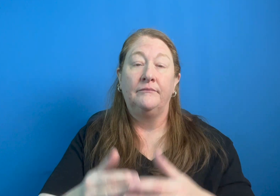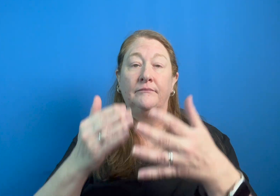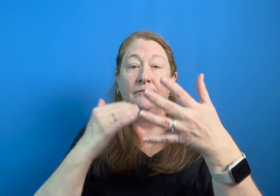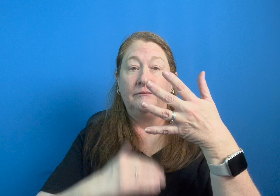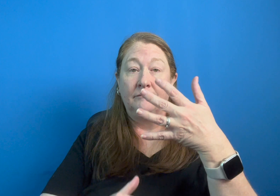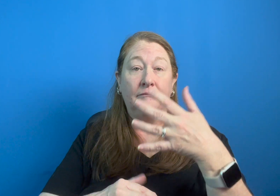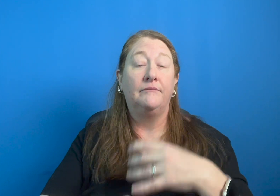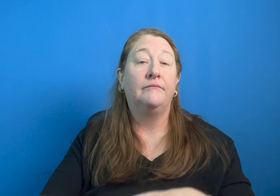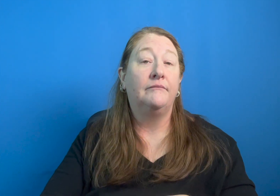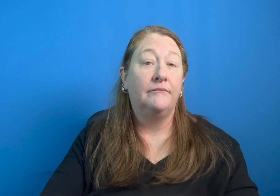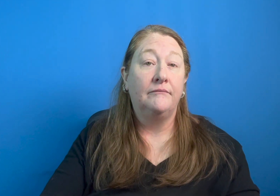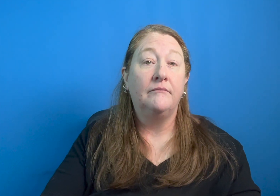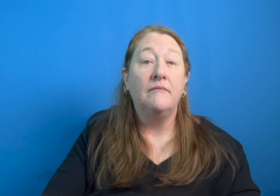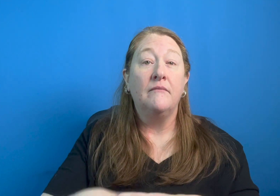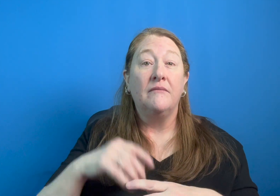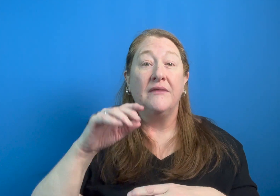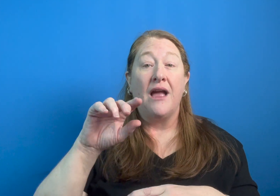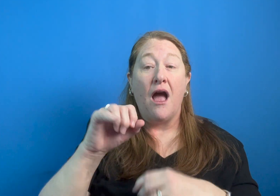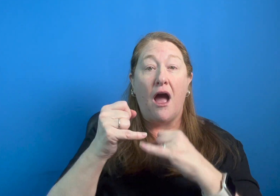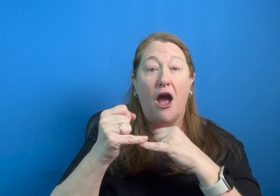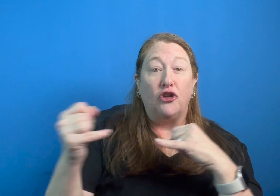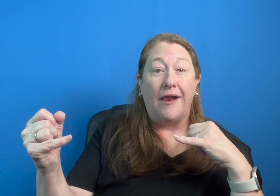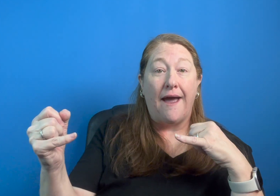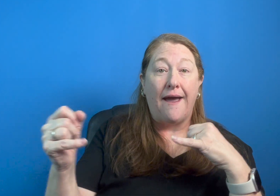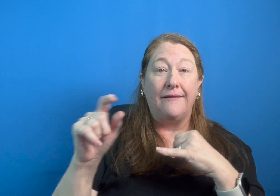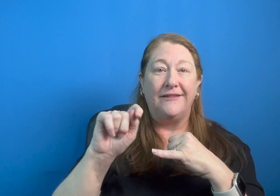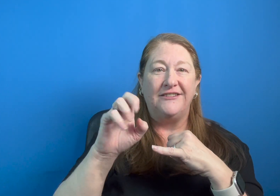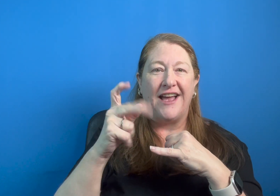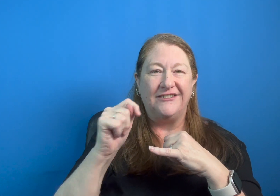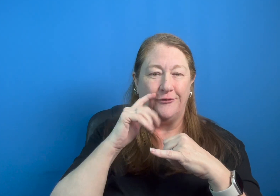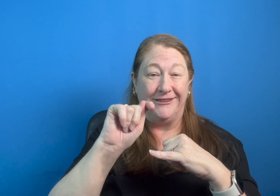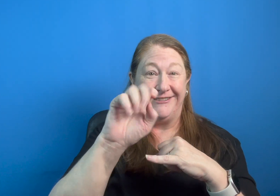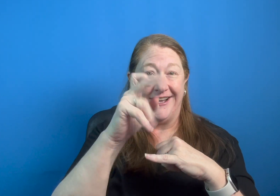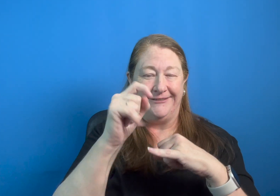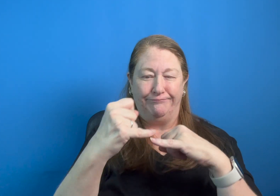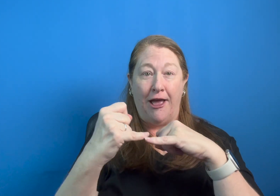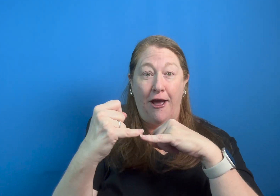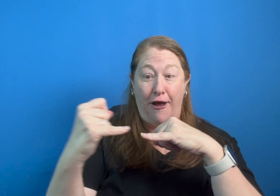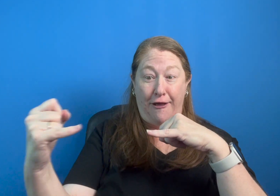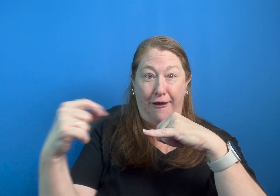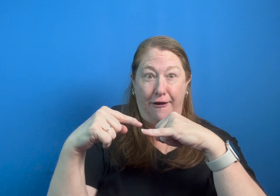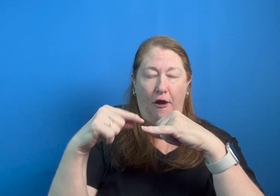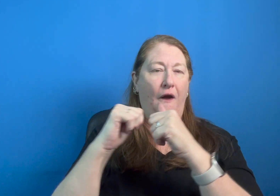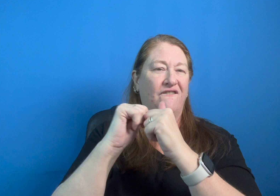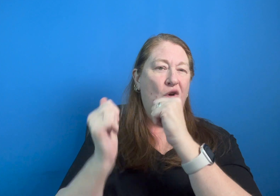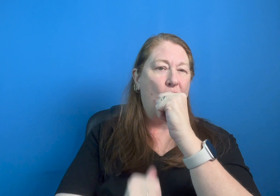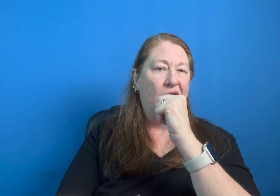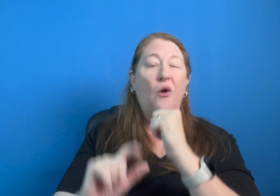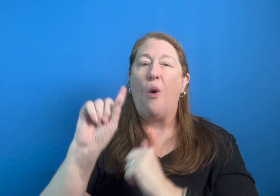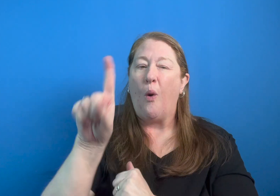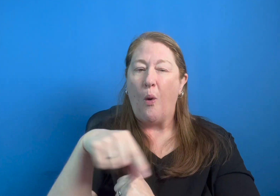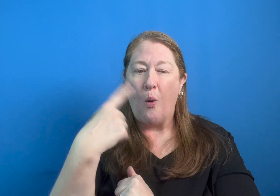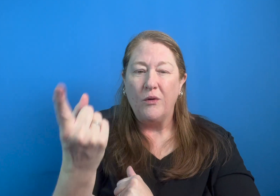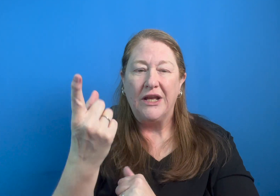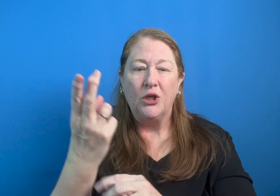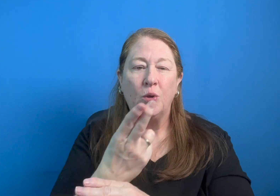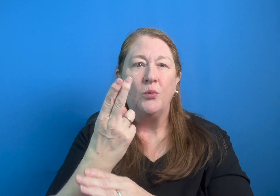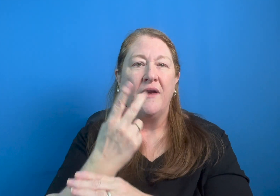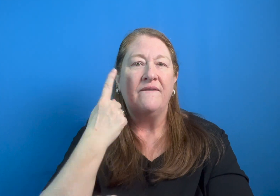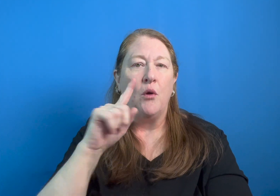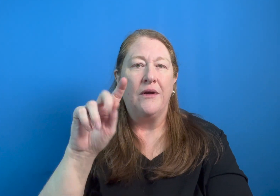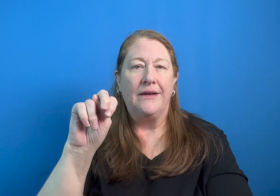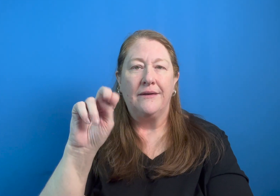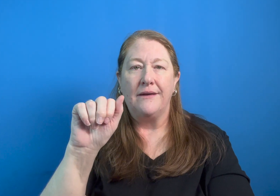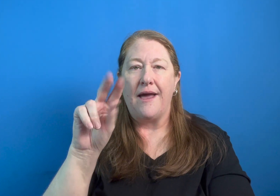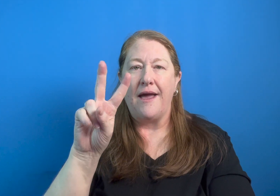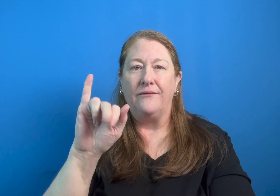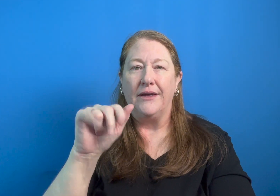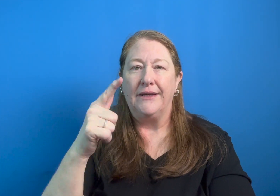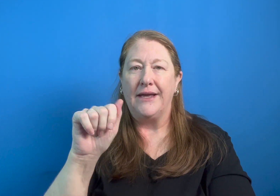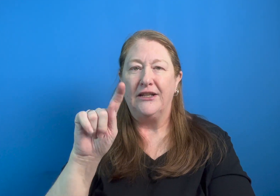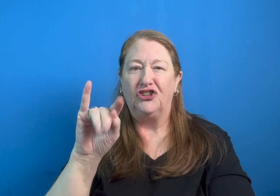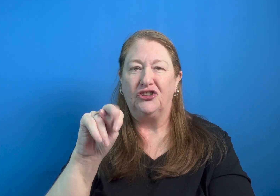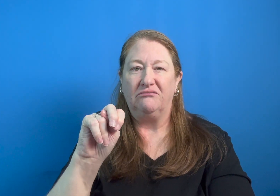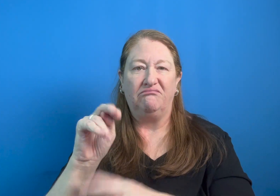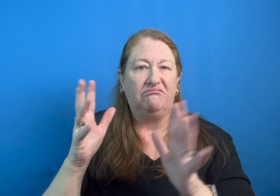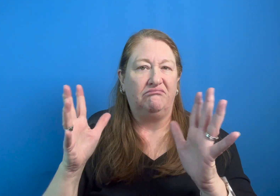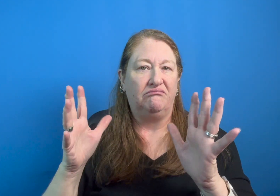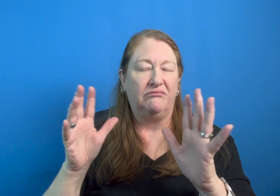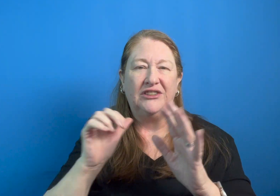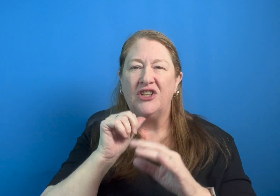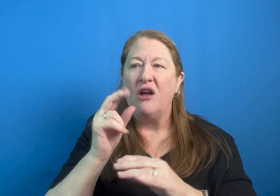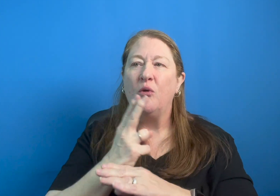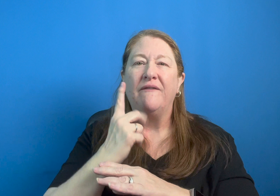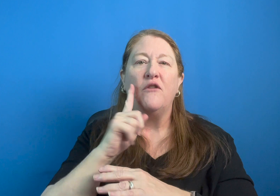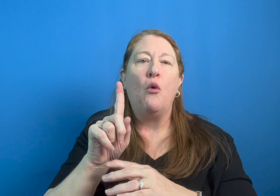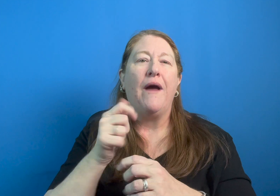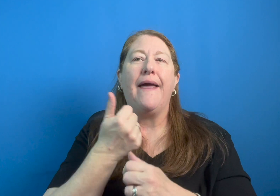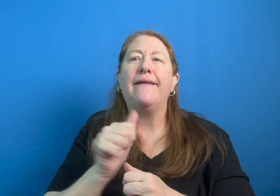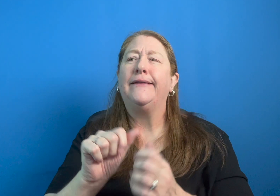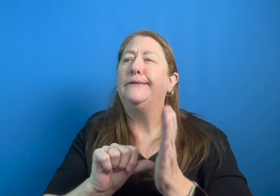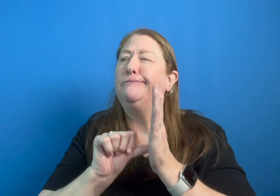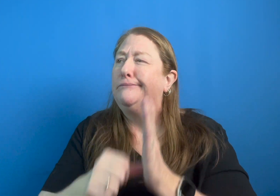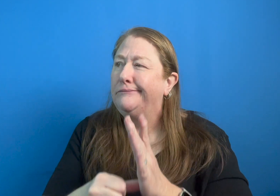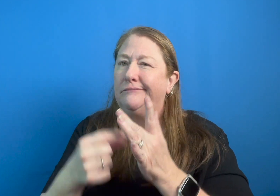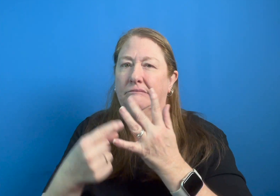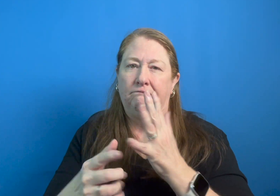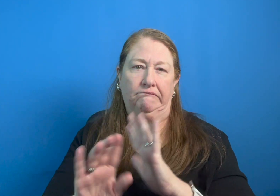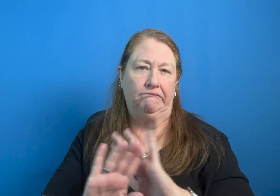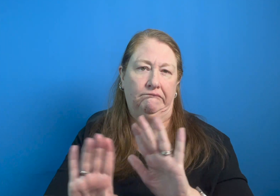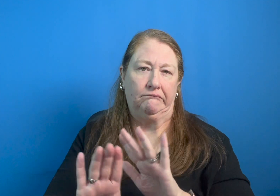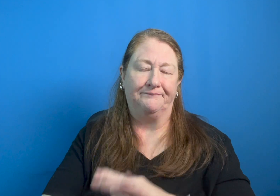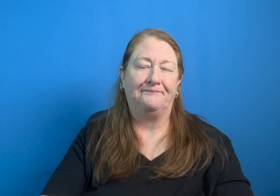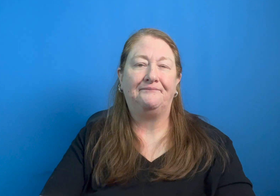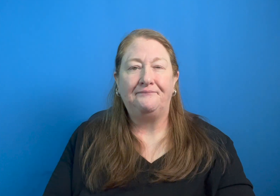7. Underlined text is avoided unless used for navigation.